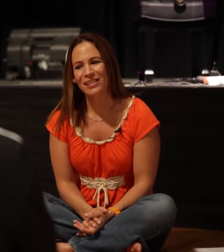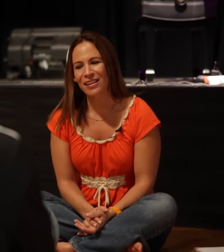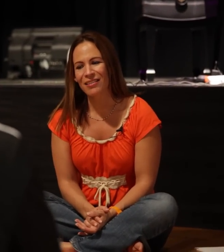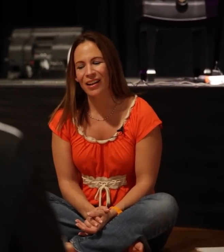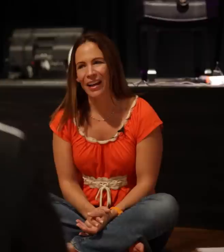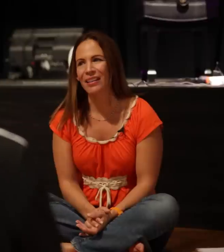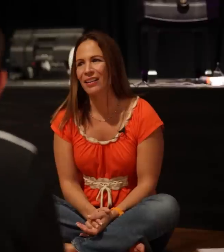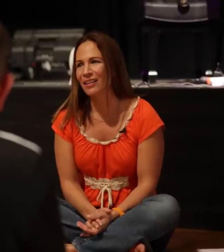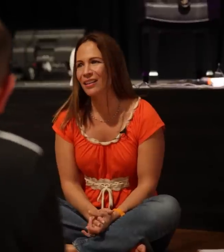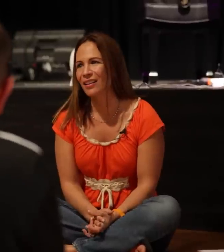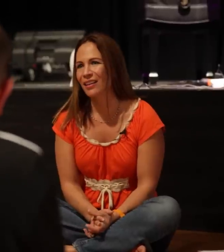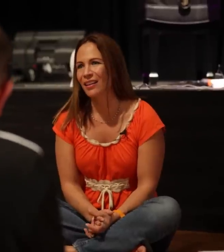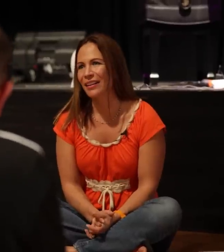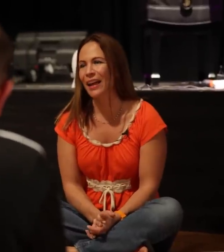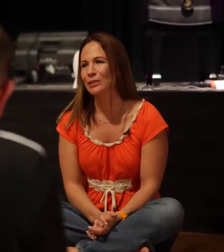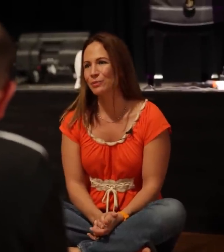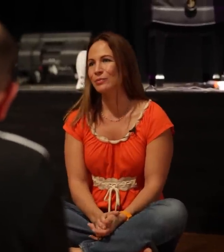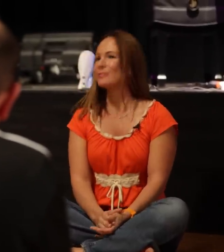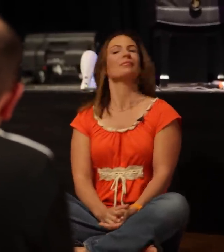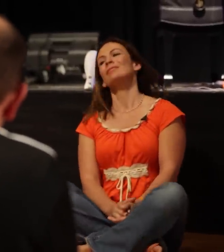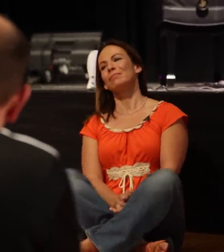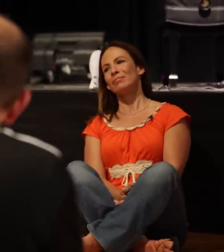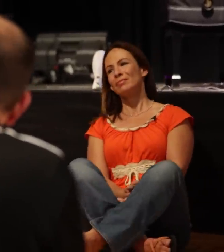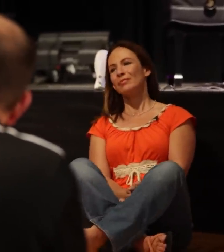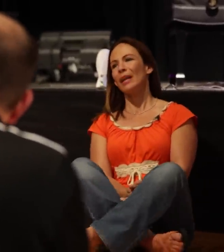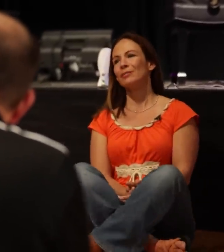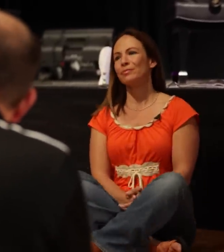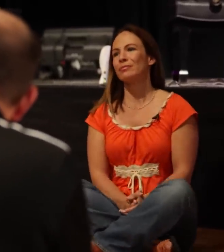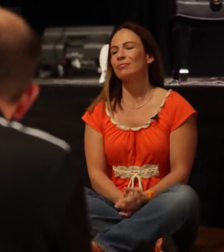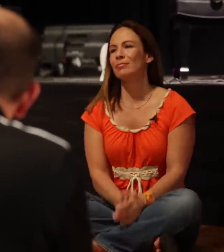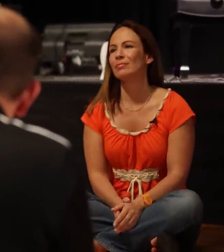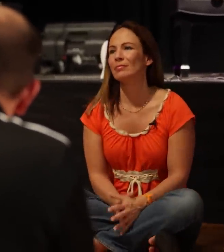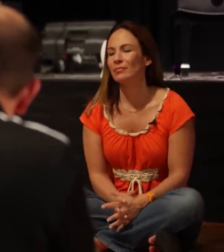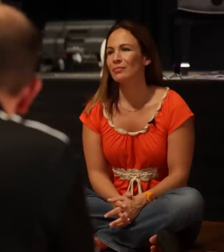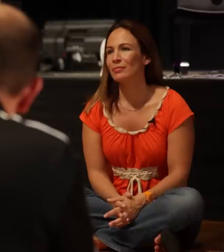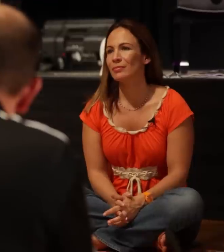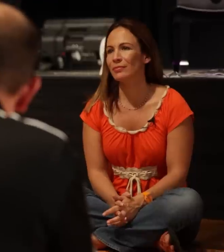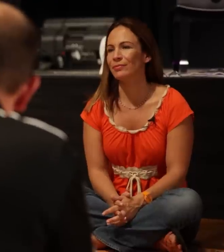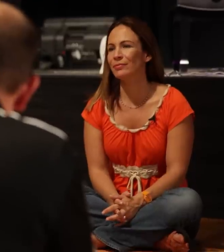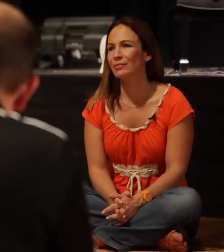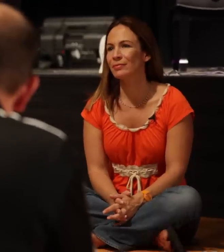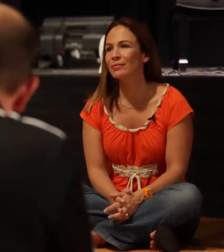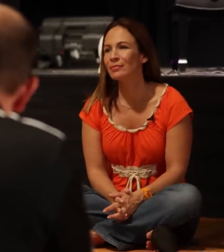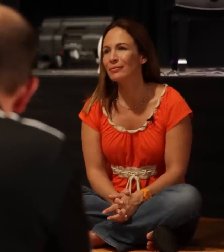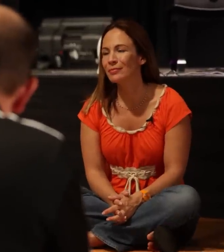And I started at nine months when you're supposed to start at four to six but we were transitioning here.